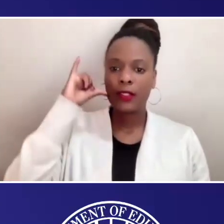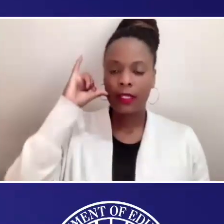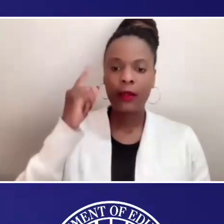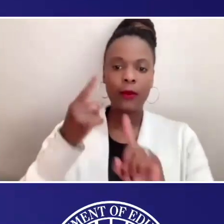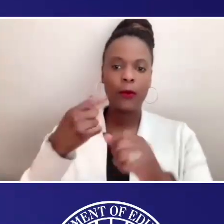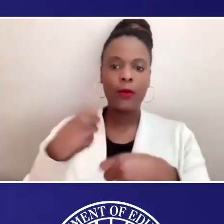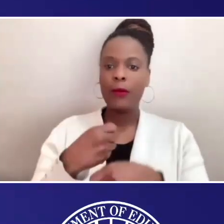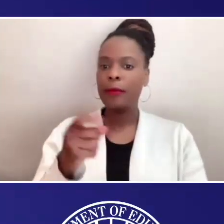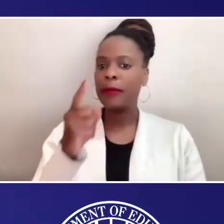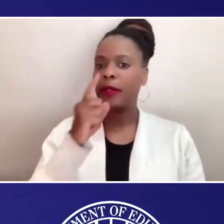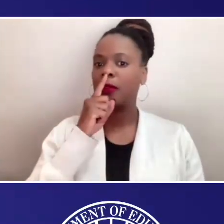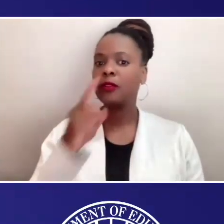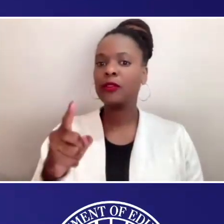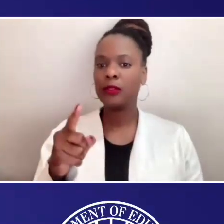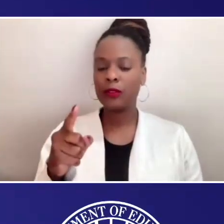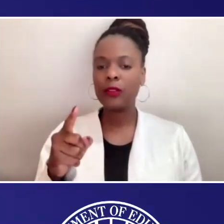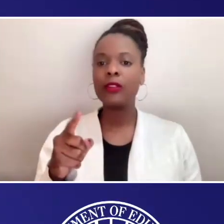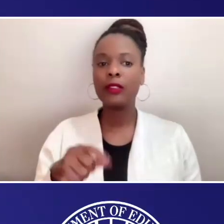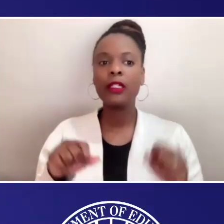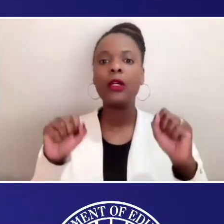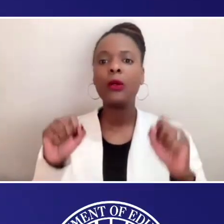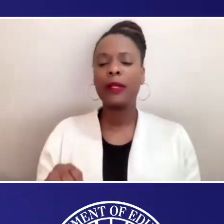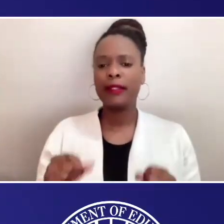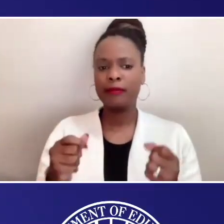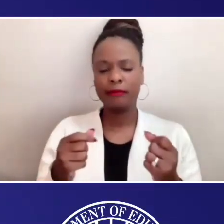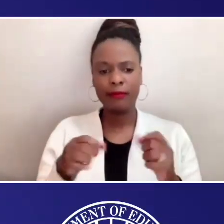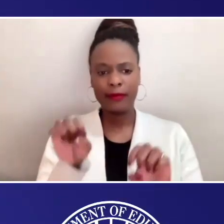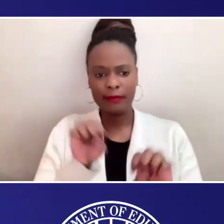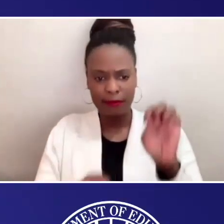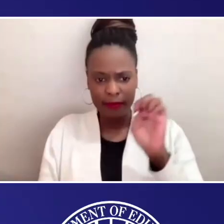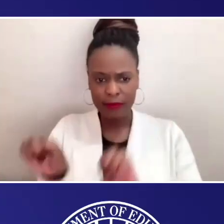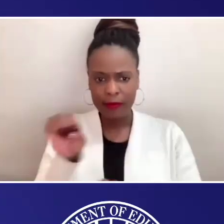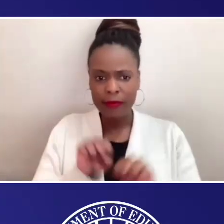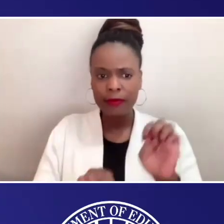that we can reevaluate and do another pulse